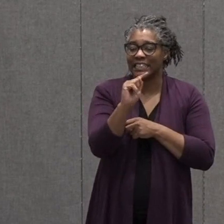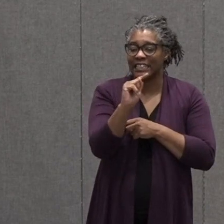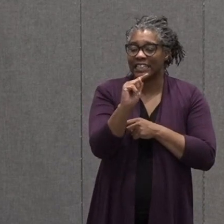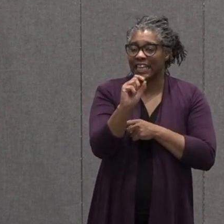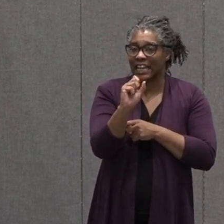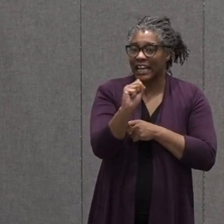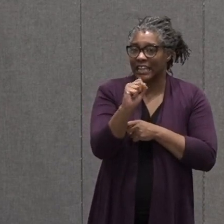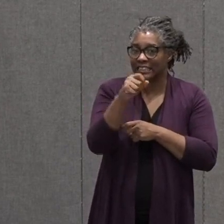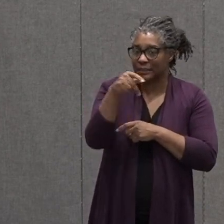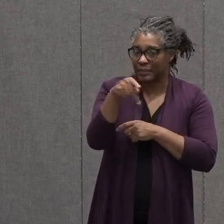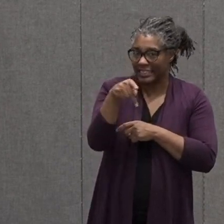That's the teaspoon.